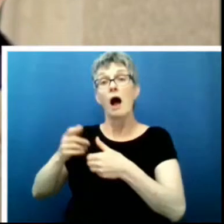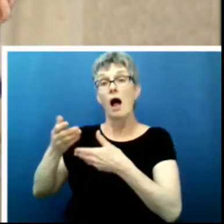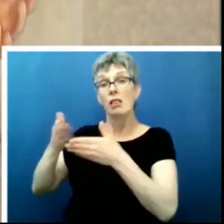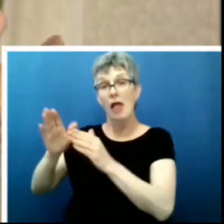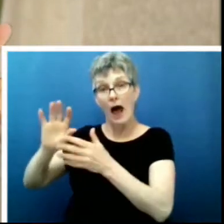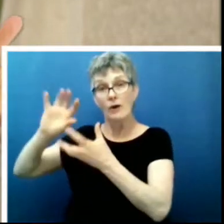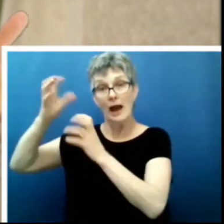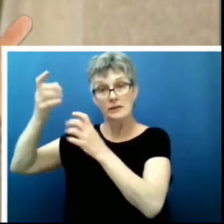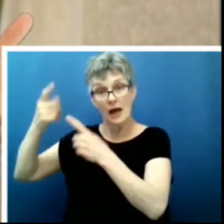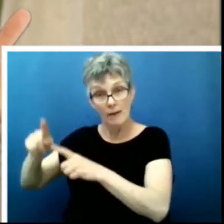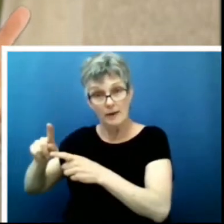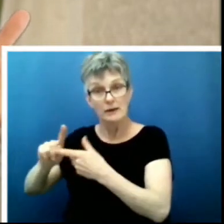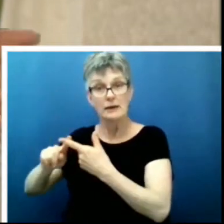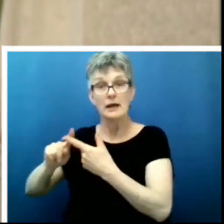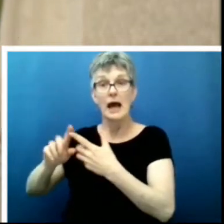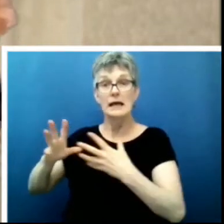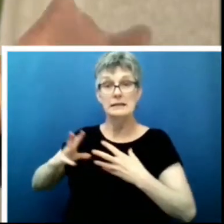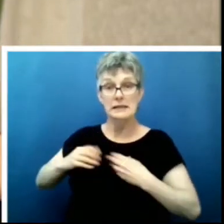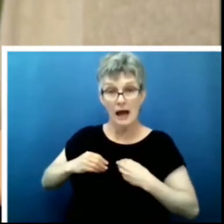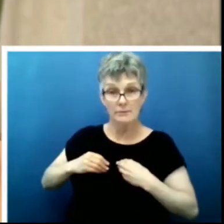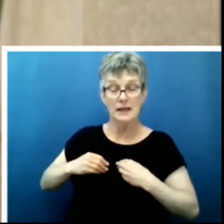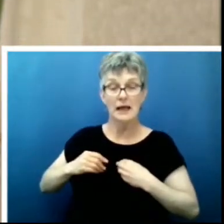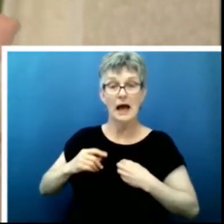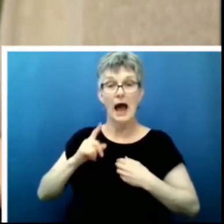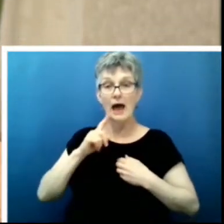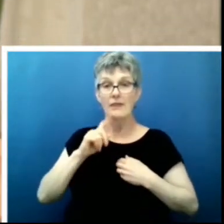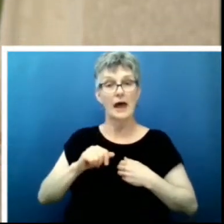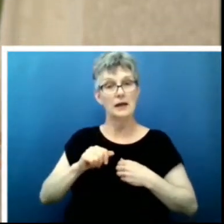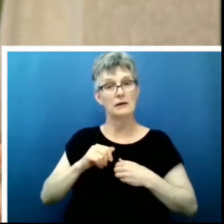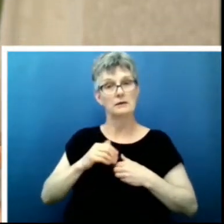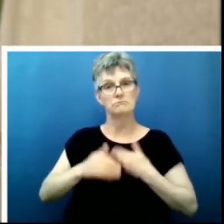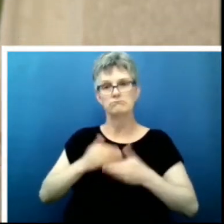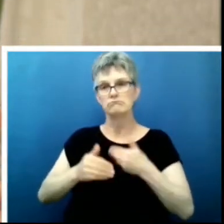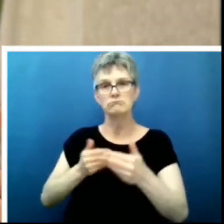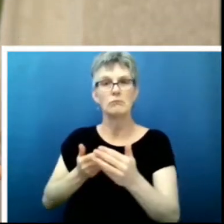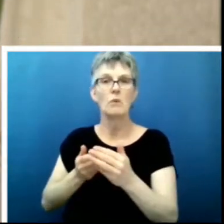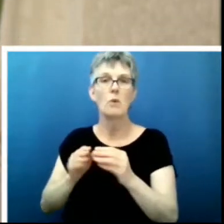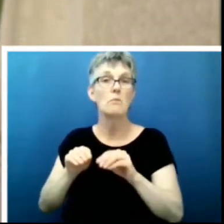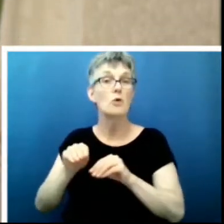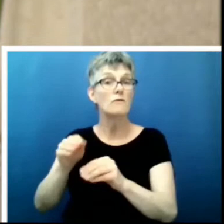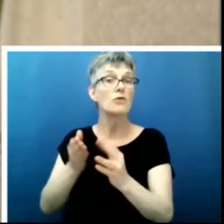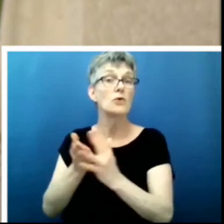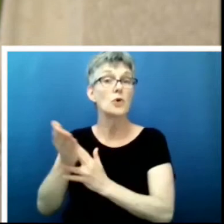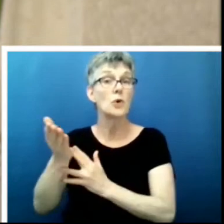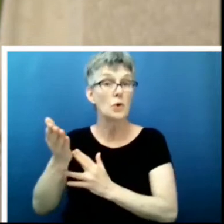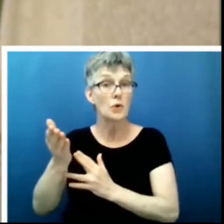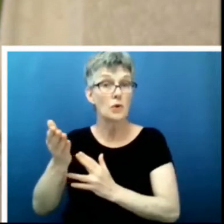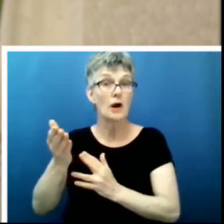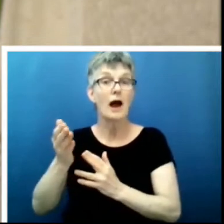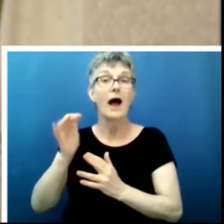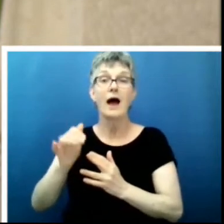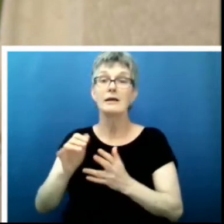to then listen within. So if you forget all those steps, just smile. That's the shortcut to generating peace.